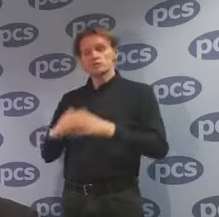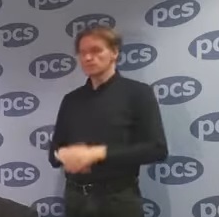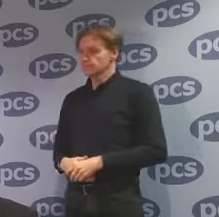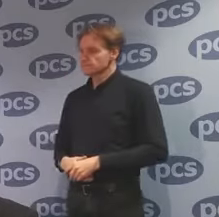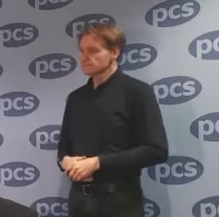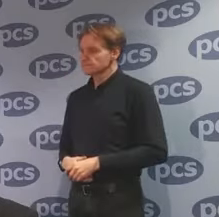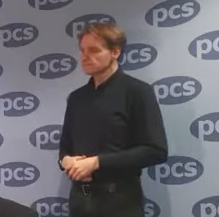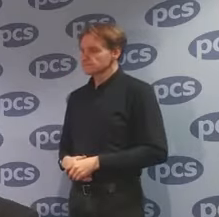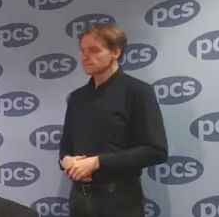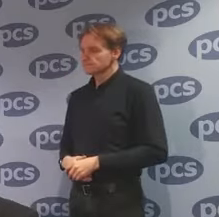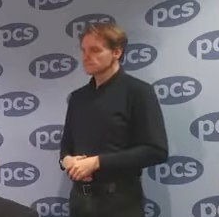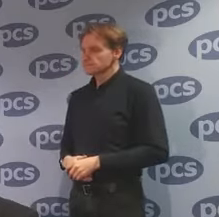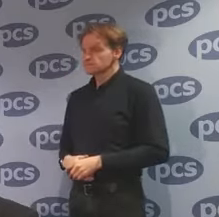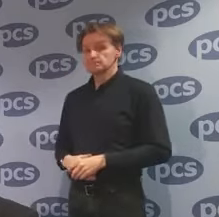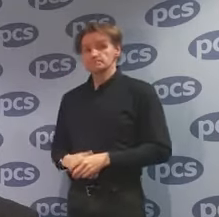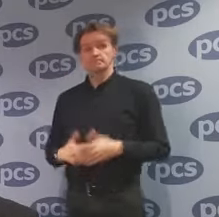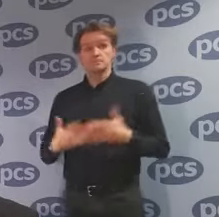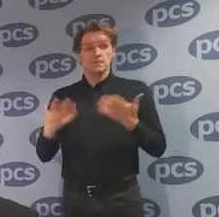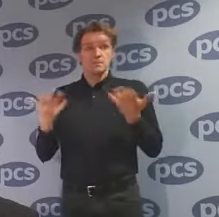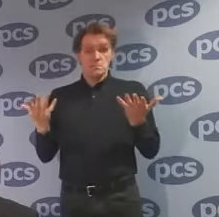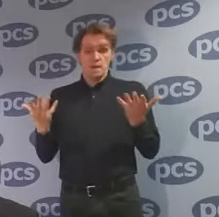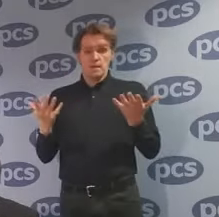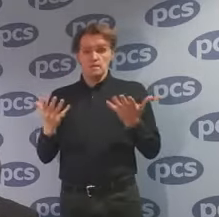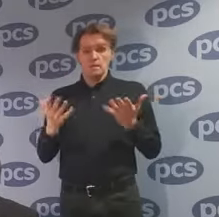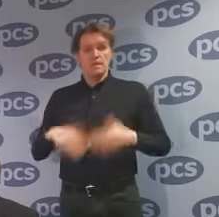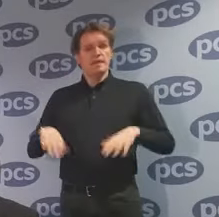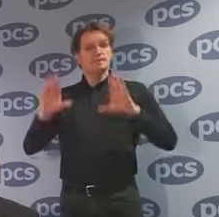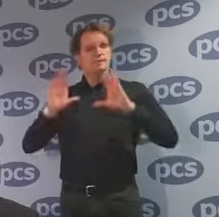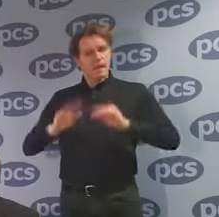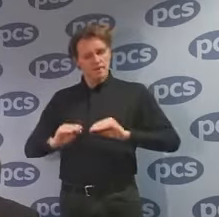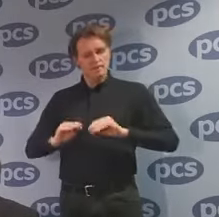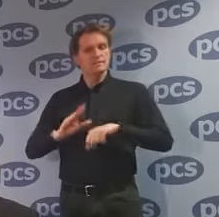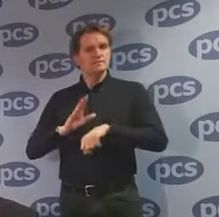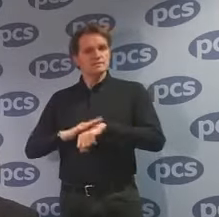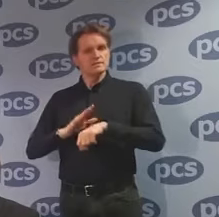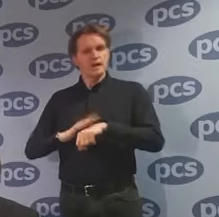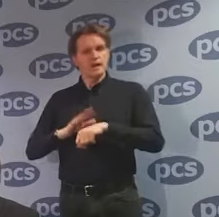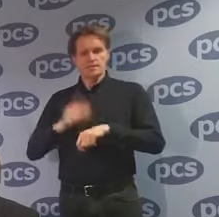well that brings us I think to the end of our time on this Facebook live event